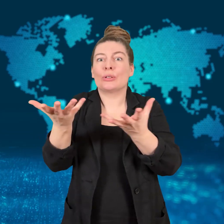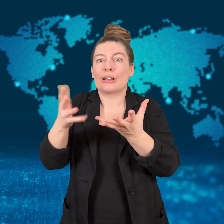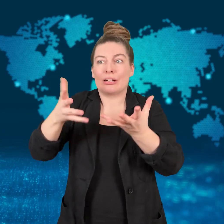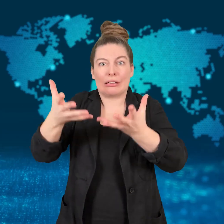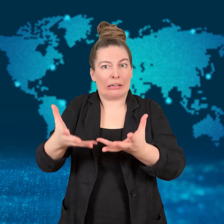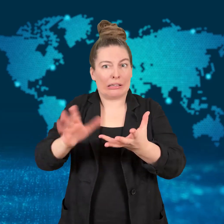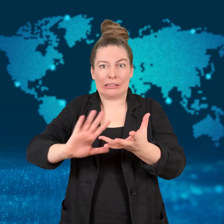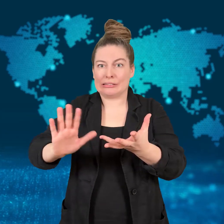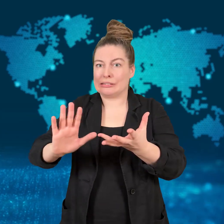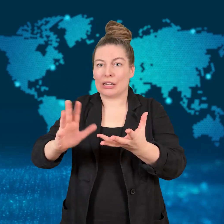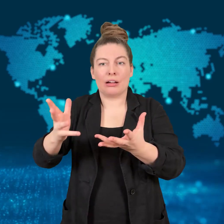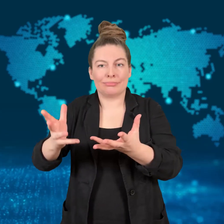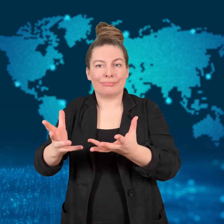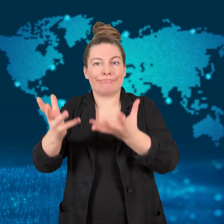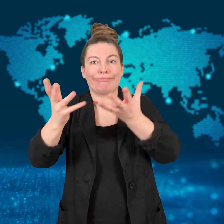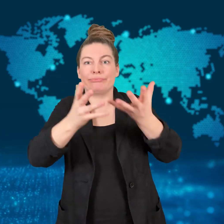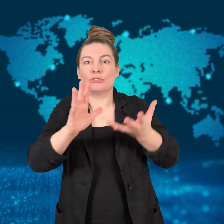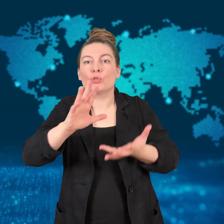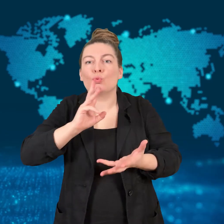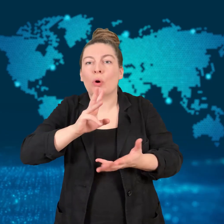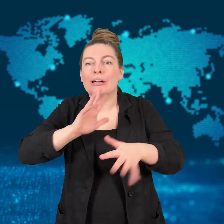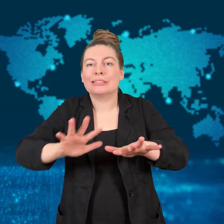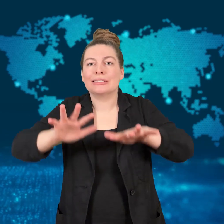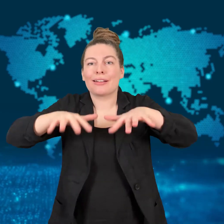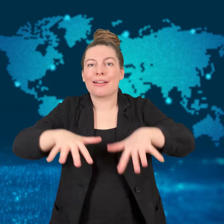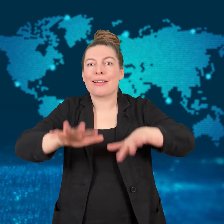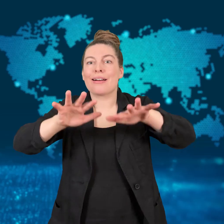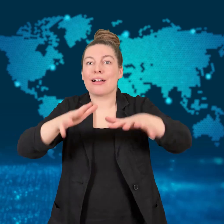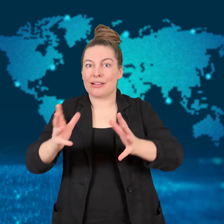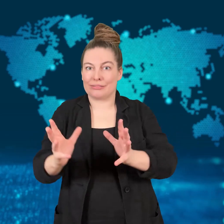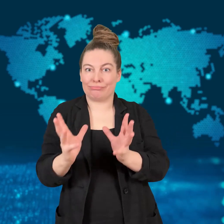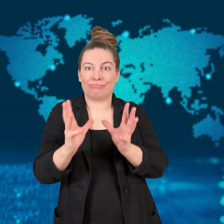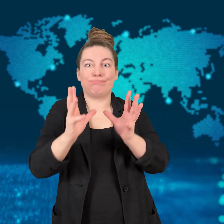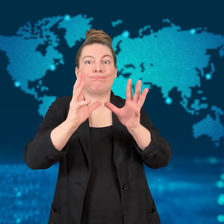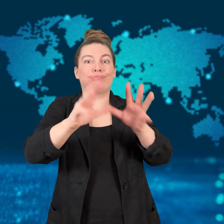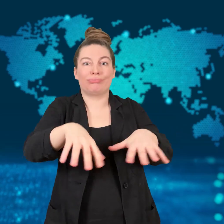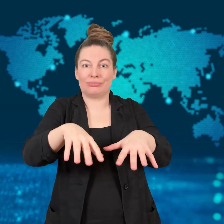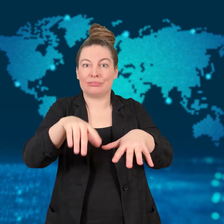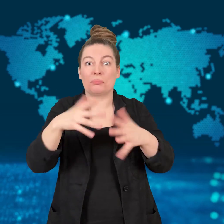have been dangerous